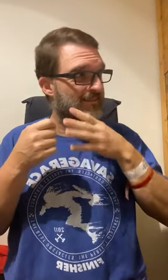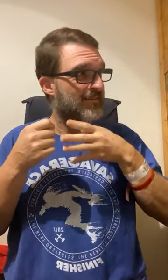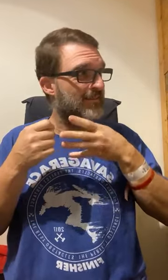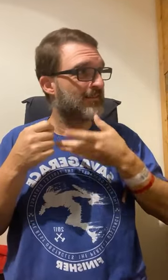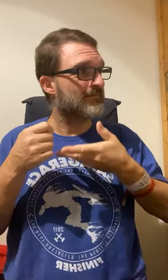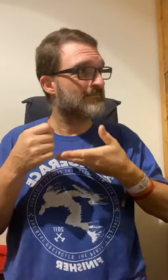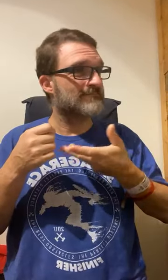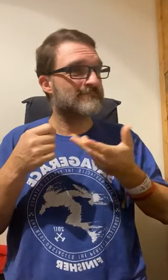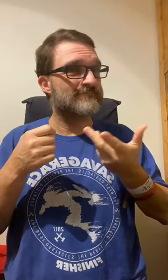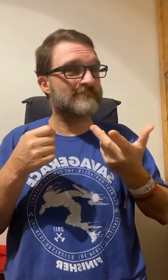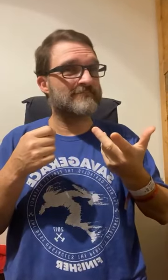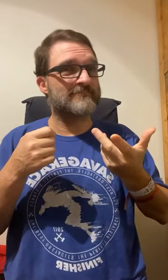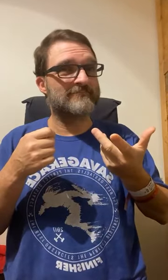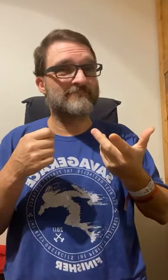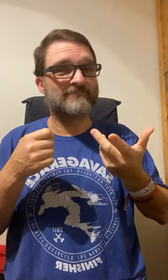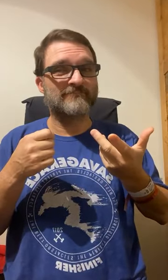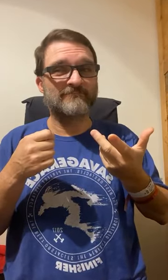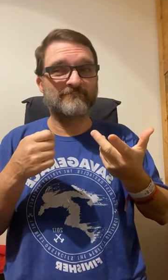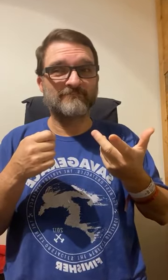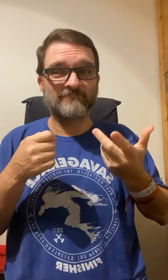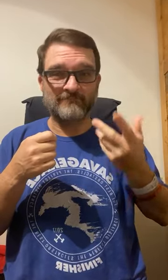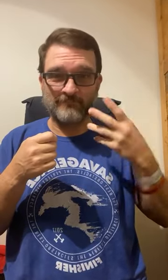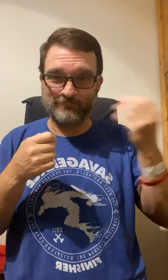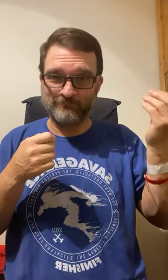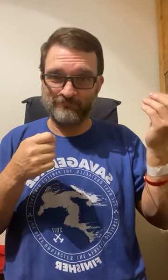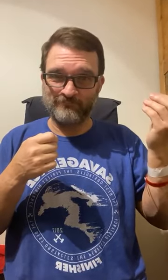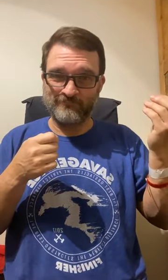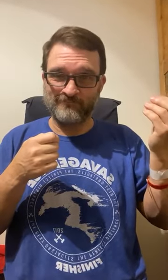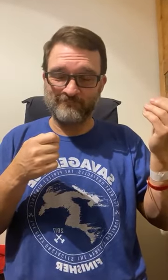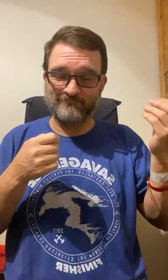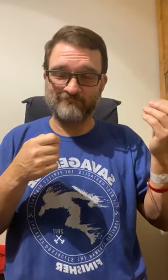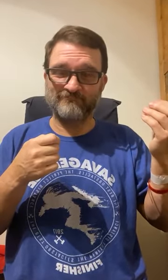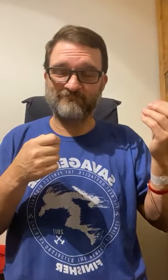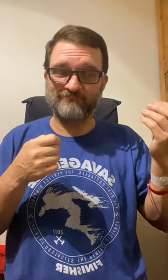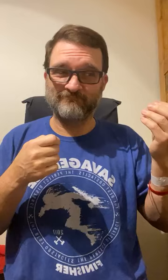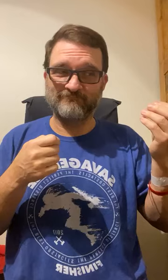I was still throwing up as I watched her leave the room. Did my nurse just actually left the room like that?